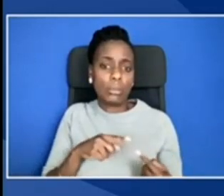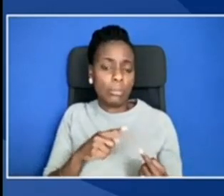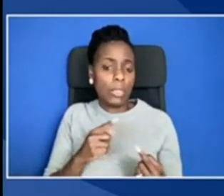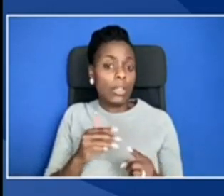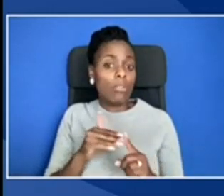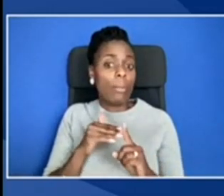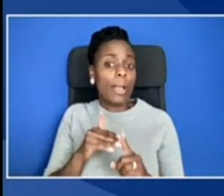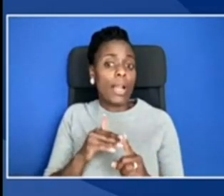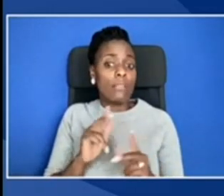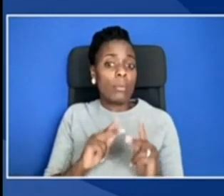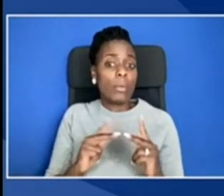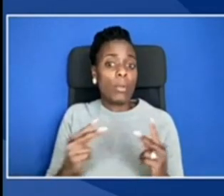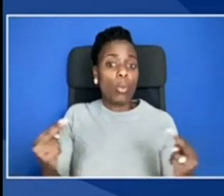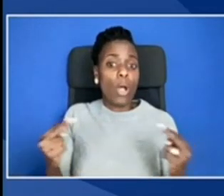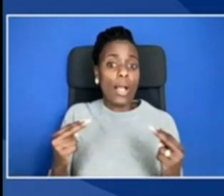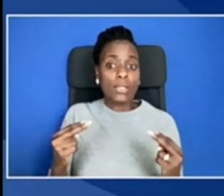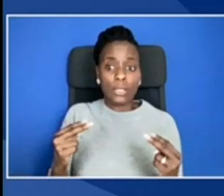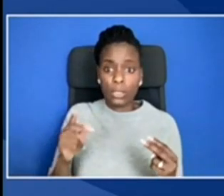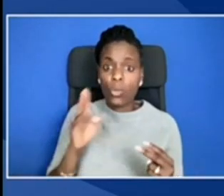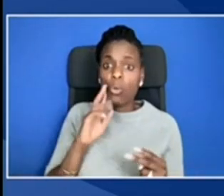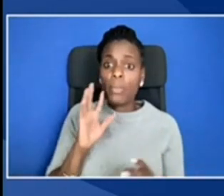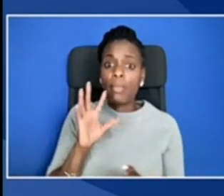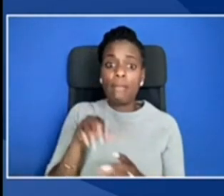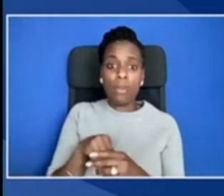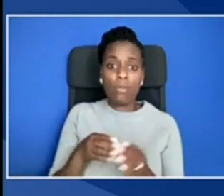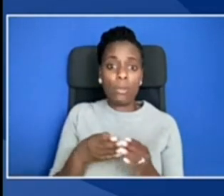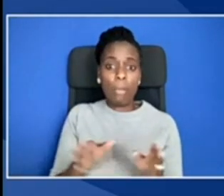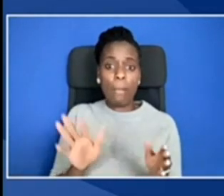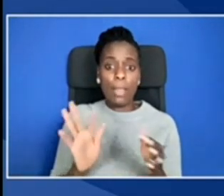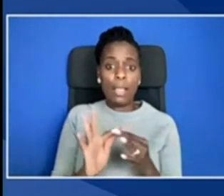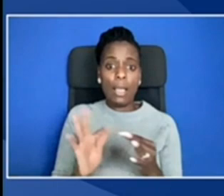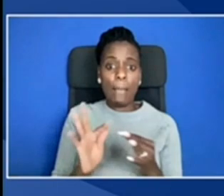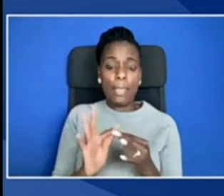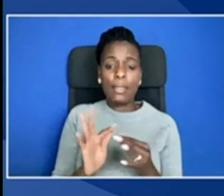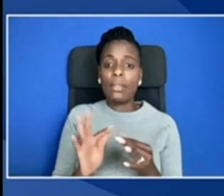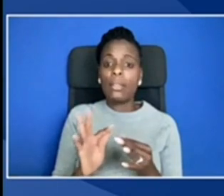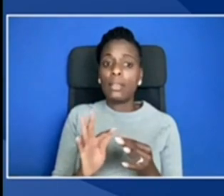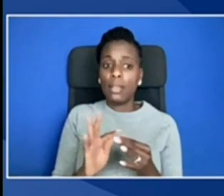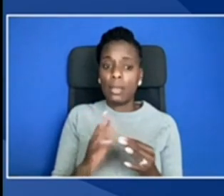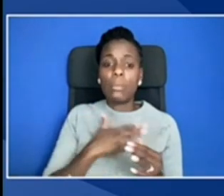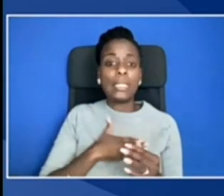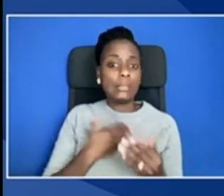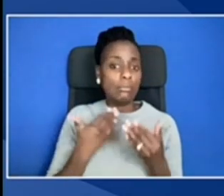watching those that are going to be public commenters, please start thinking about